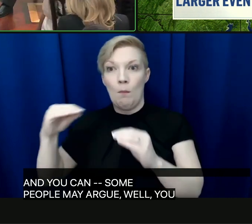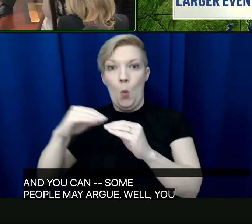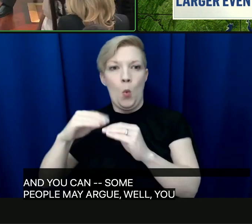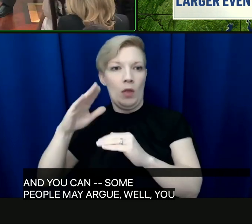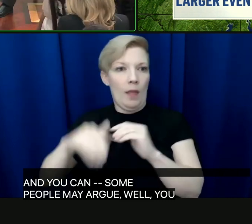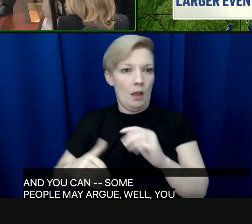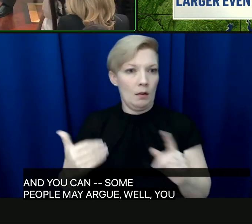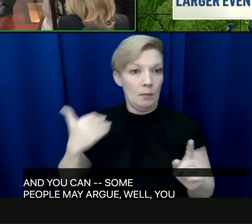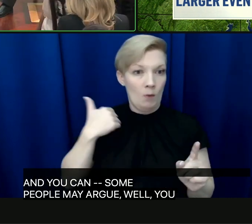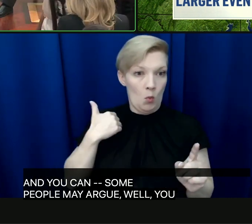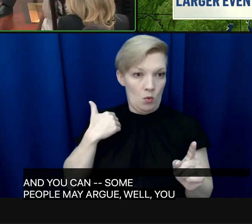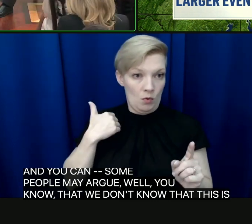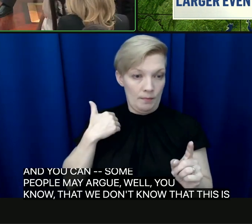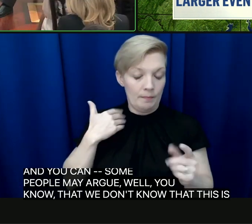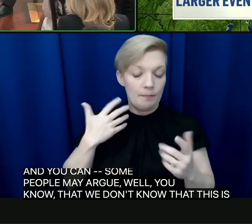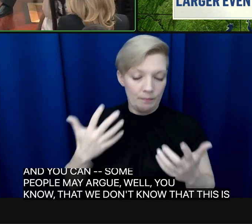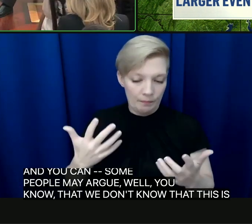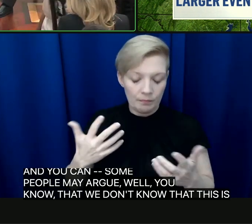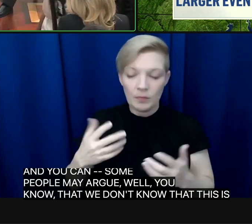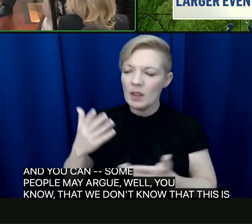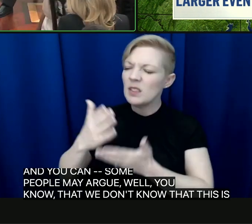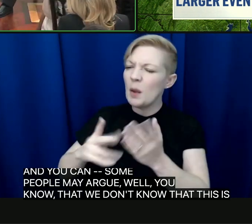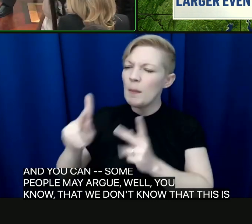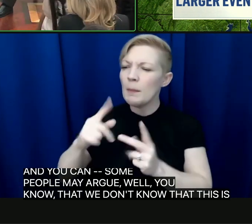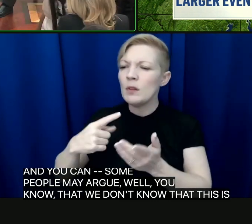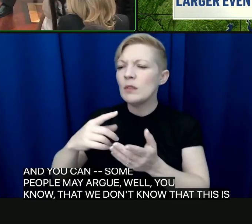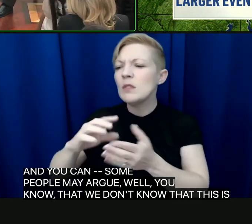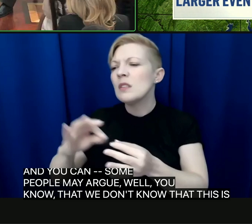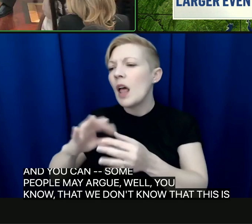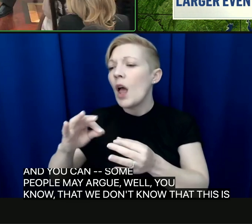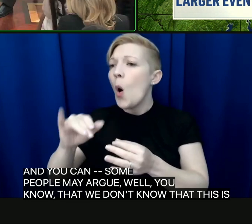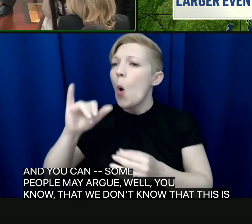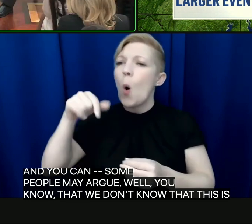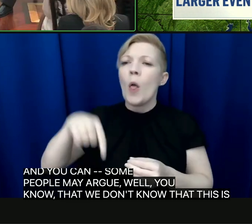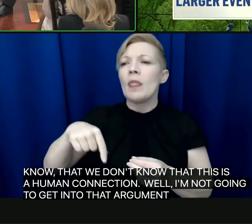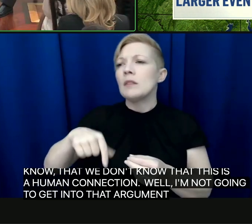Well, I'm not going to get into that argument with you or if you want to believe that, fine.